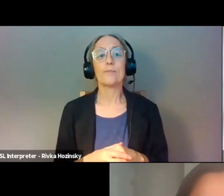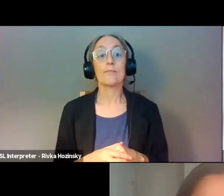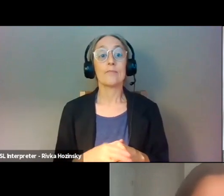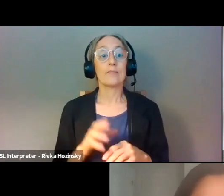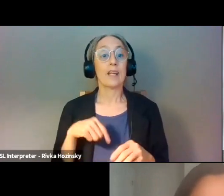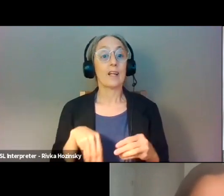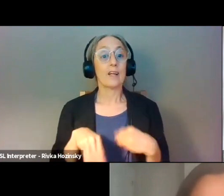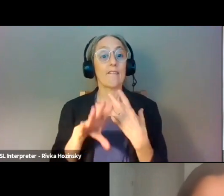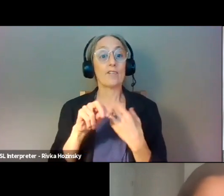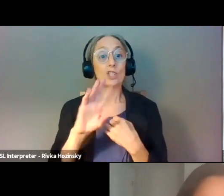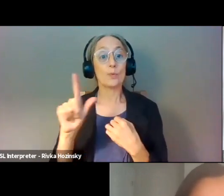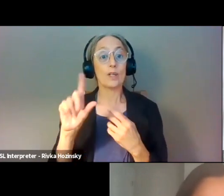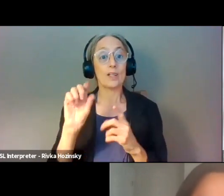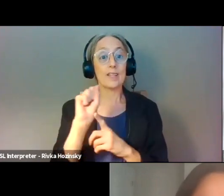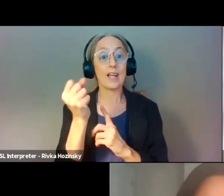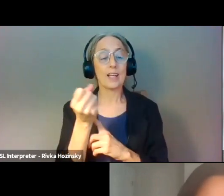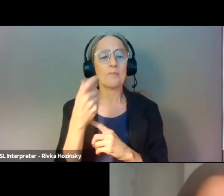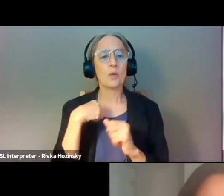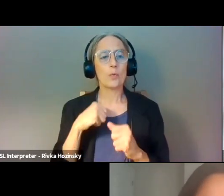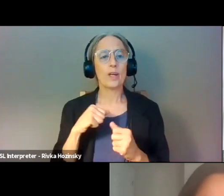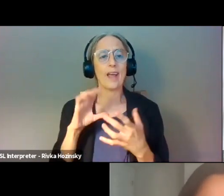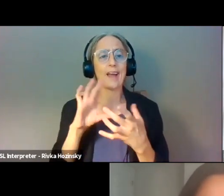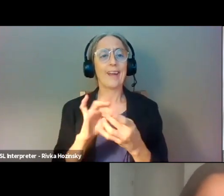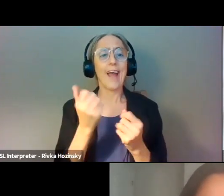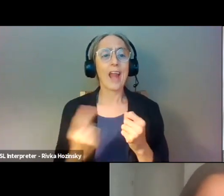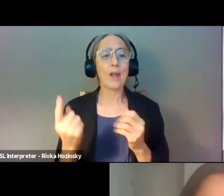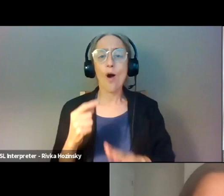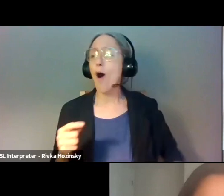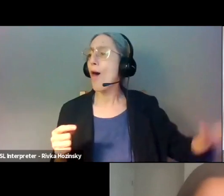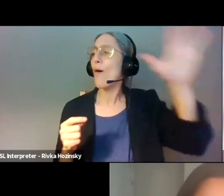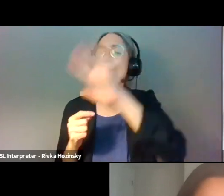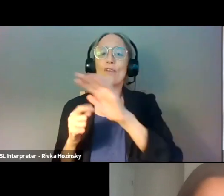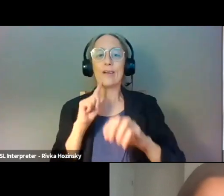we can connect with providers anywhere, so it's not limiting when we're virtual.